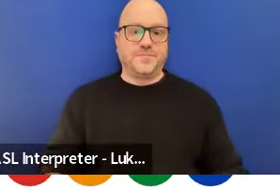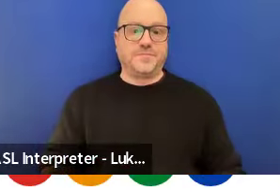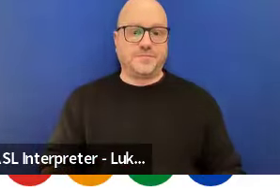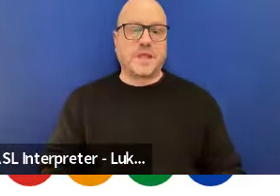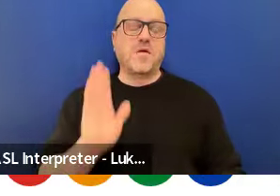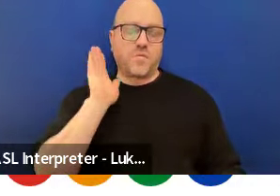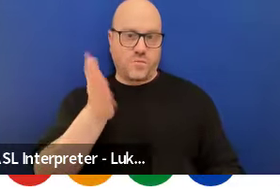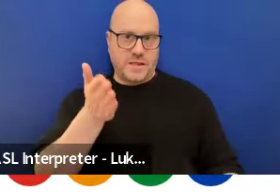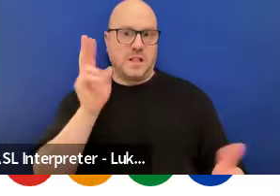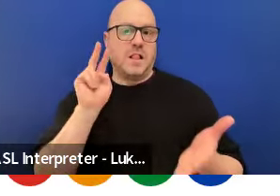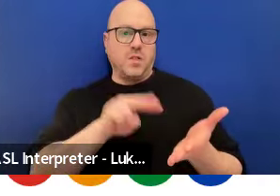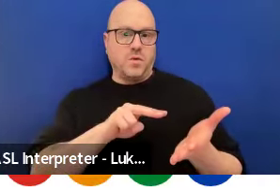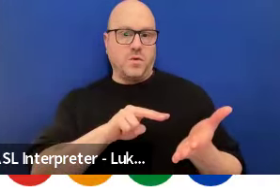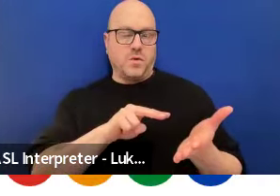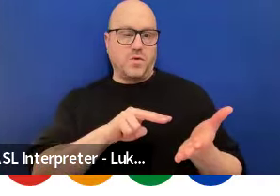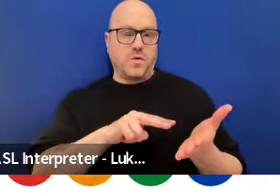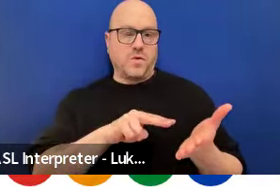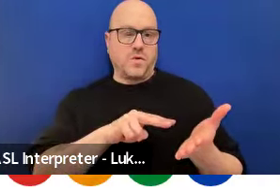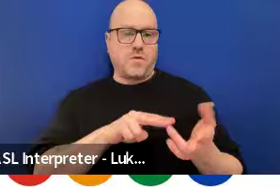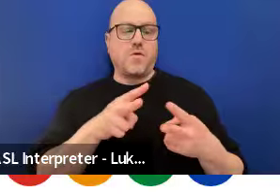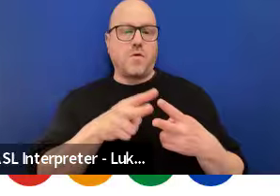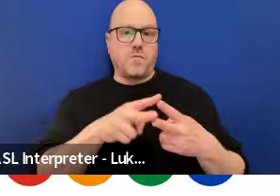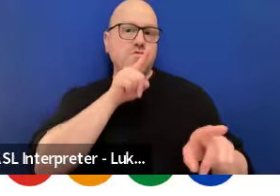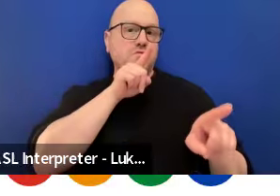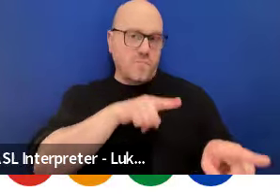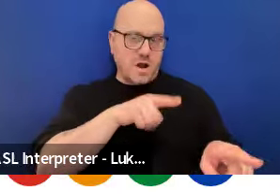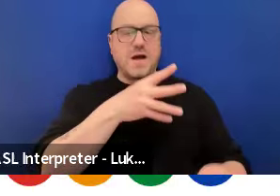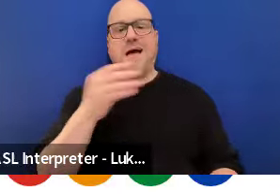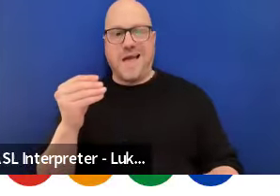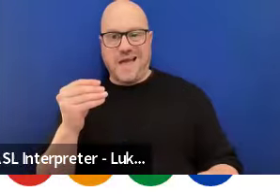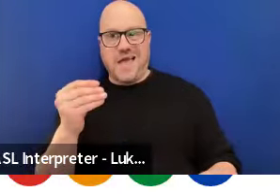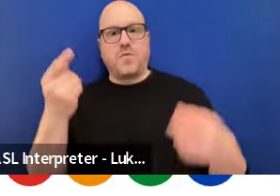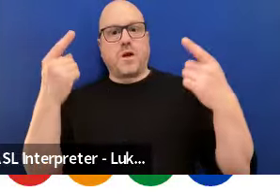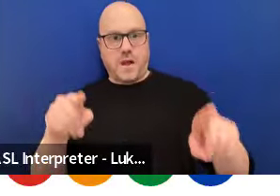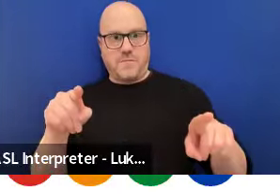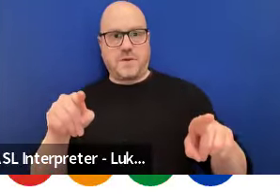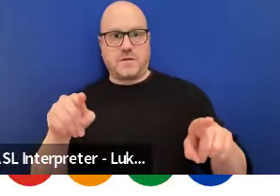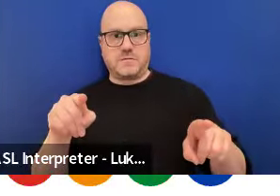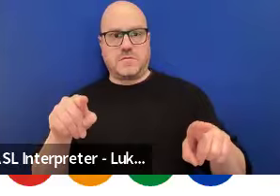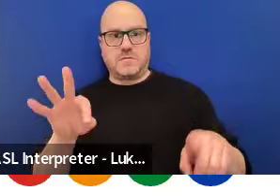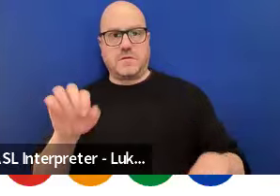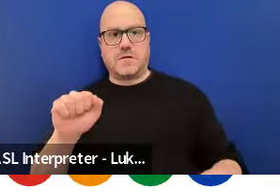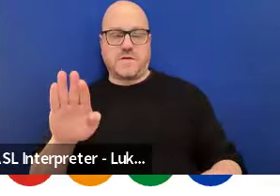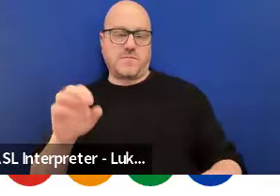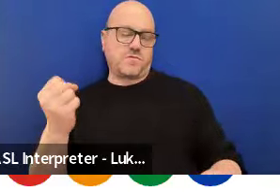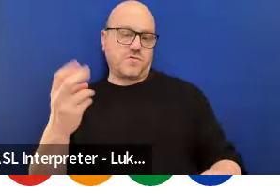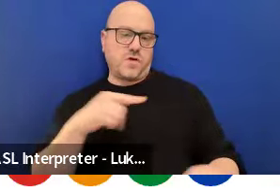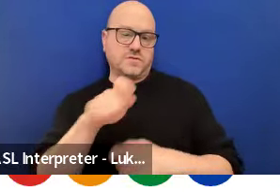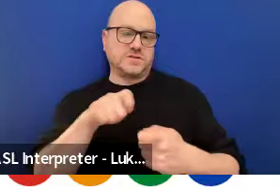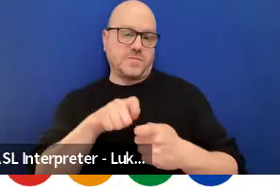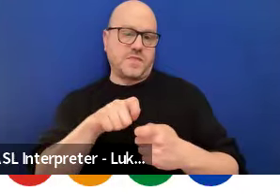THANK YOU. I MEAN, I'LL TAKE A LOOK BOTH AT THE RESPONSE AND